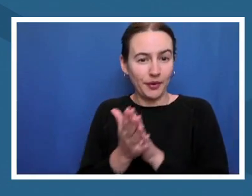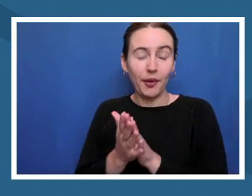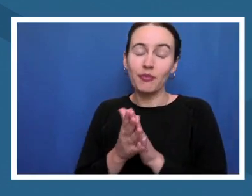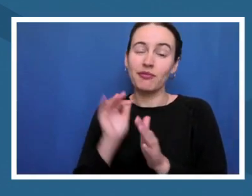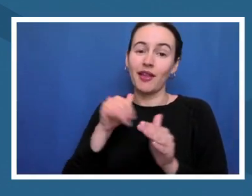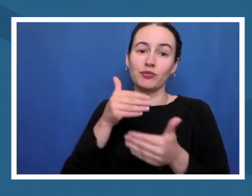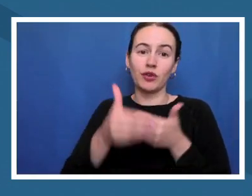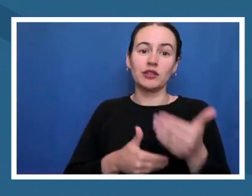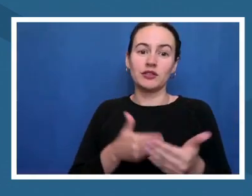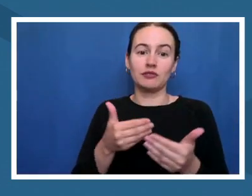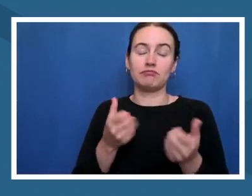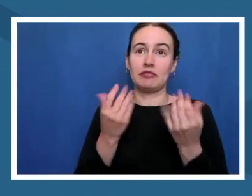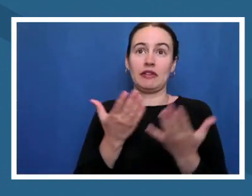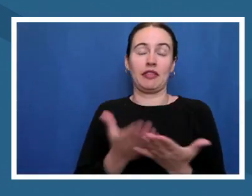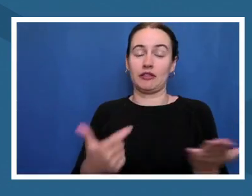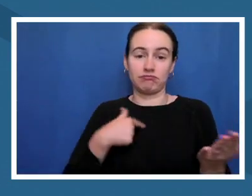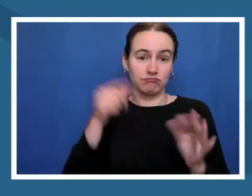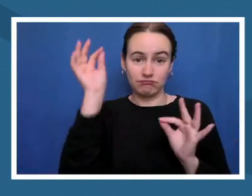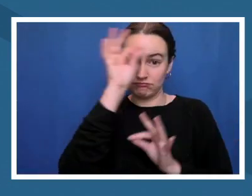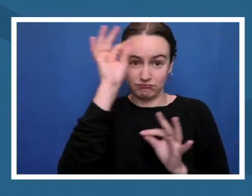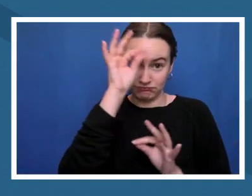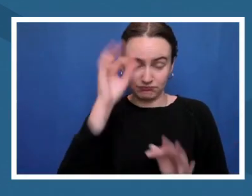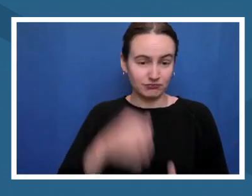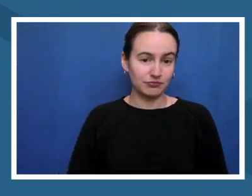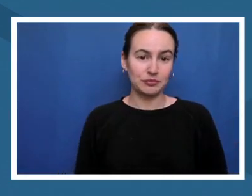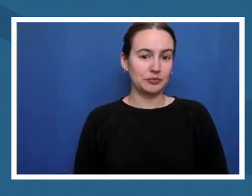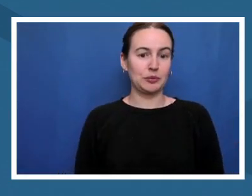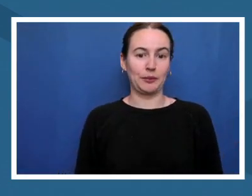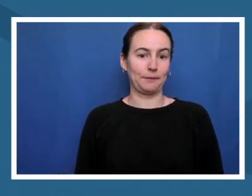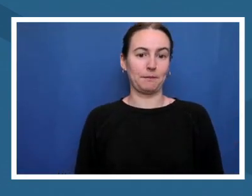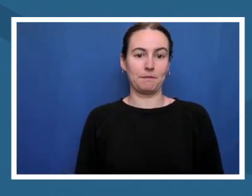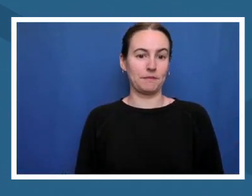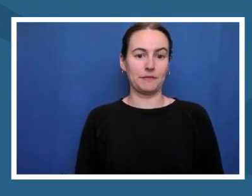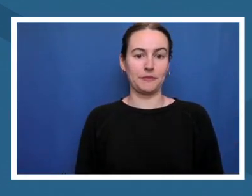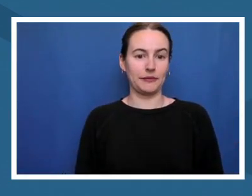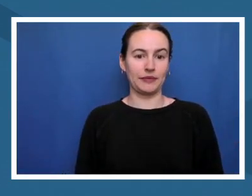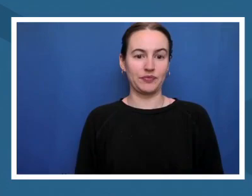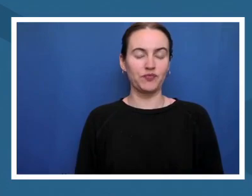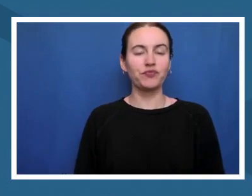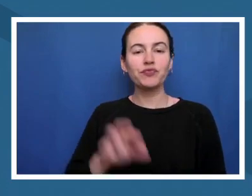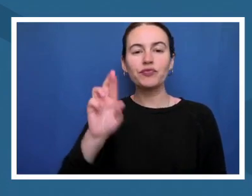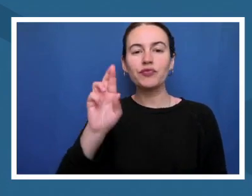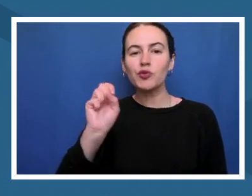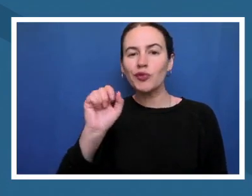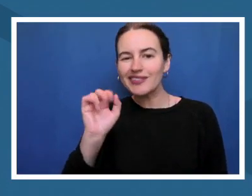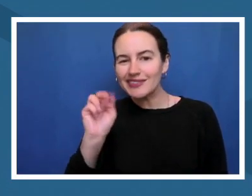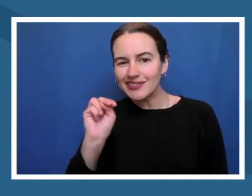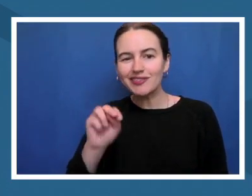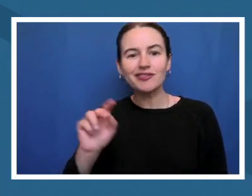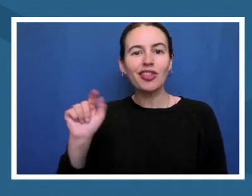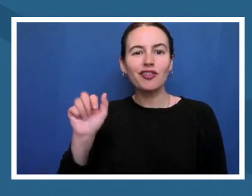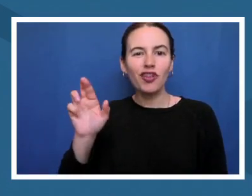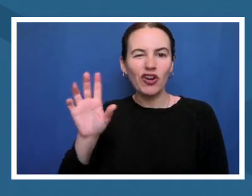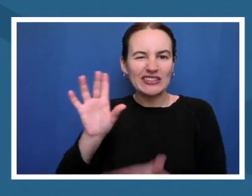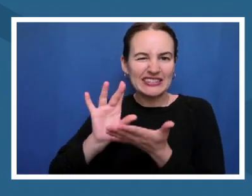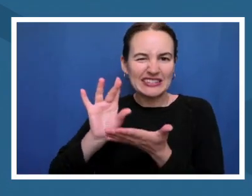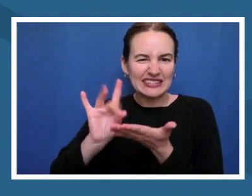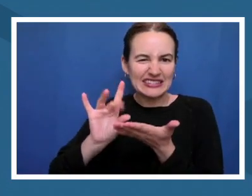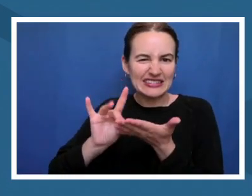not sure about and then whatever this resin or tar is they'd have to find that